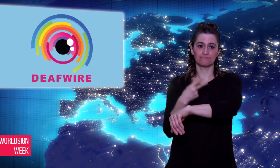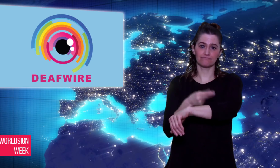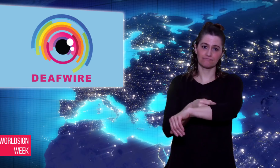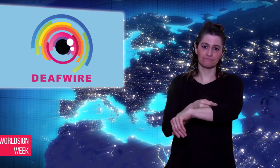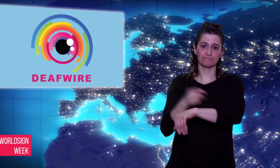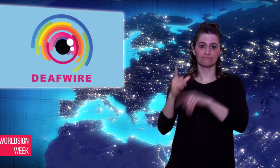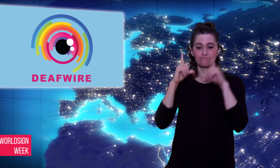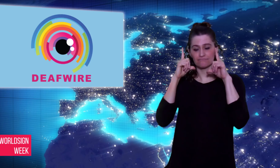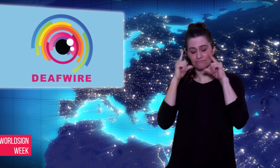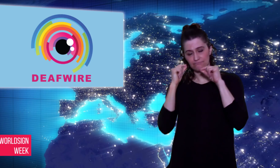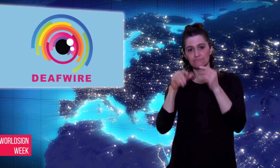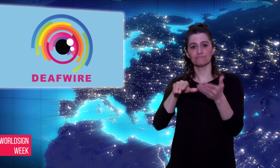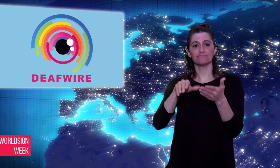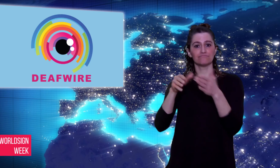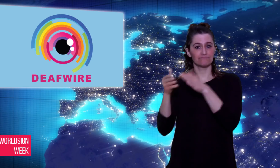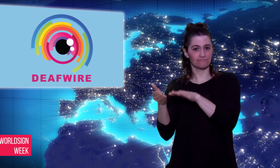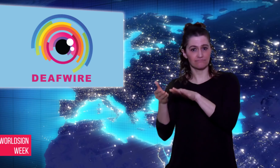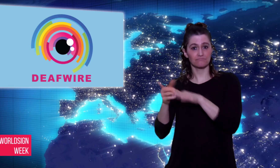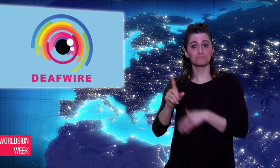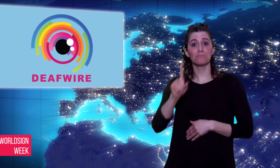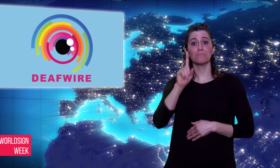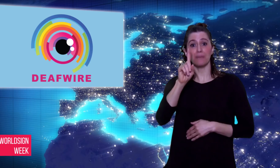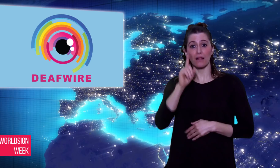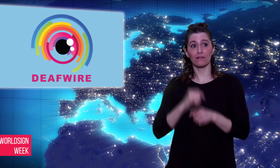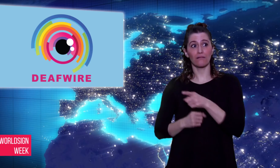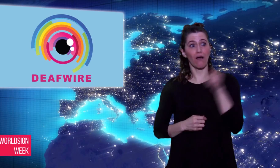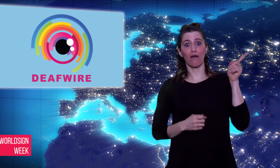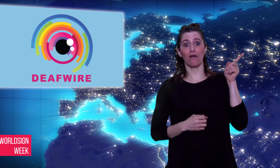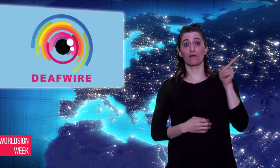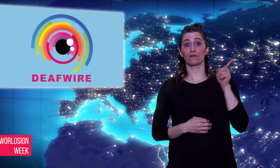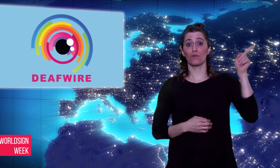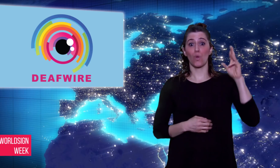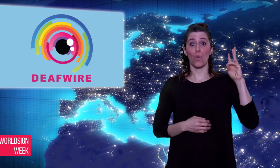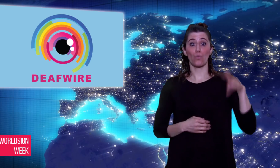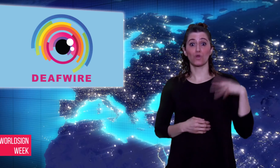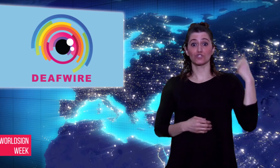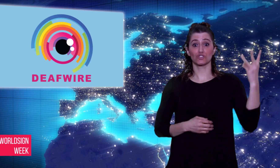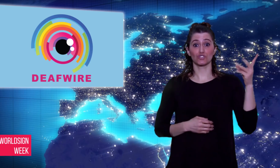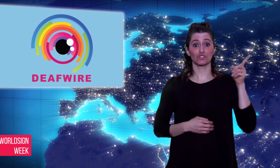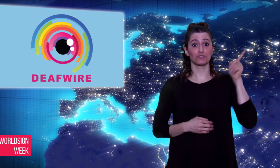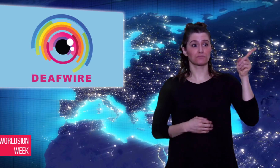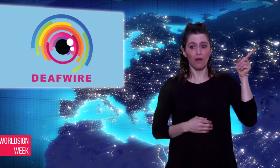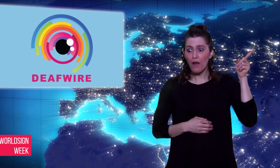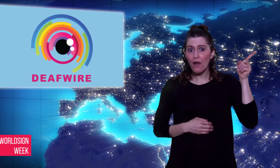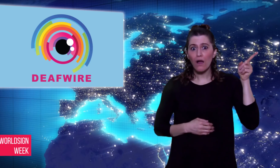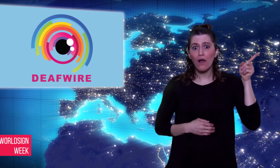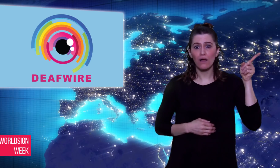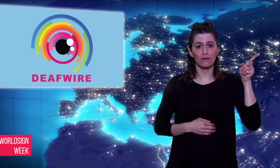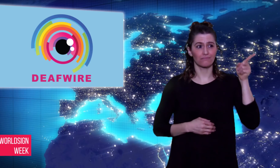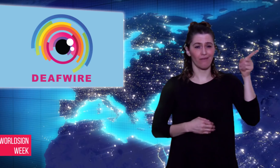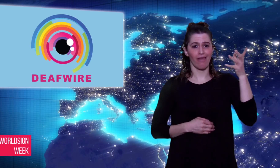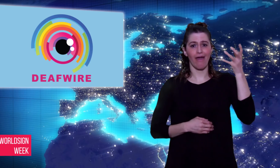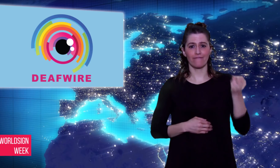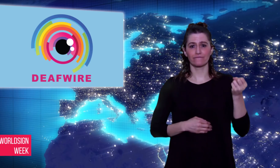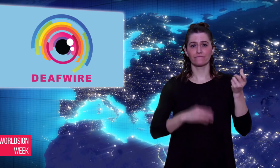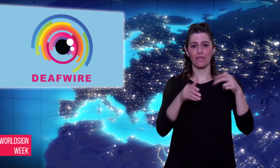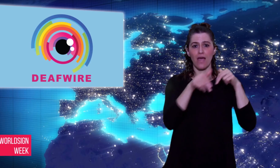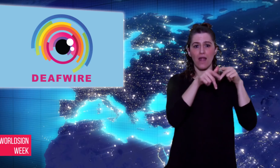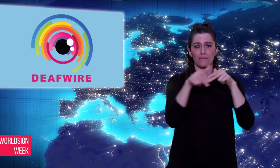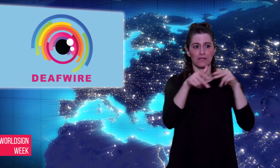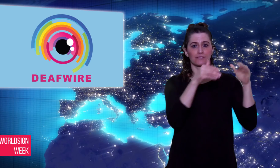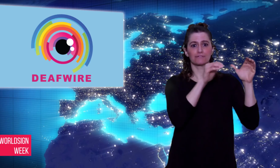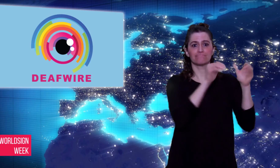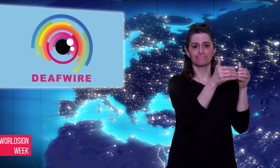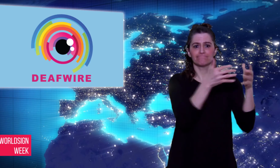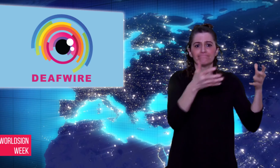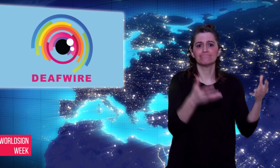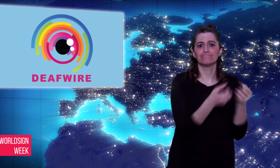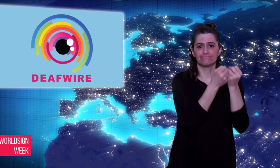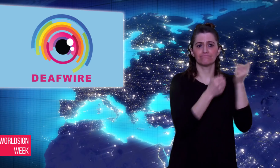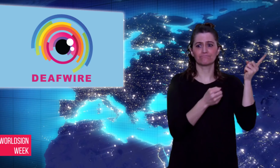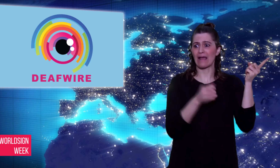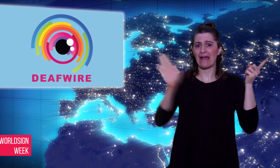Ghost from being euthanized. A K-9